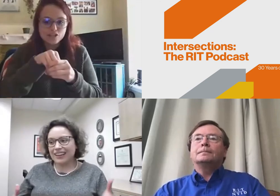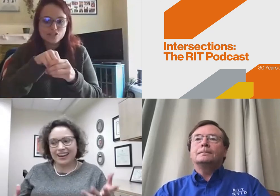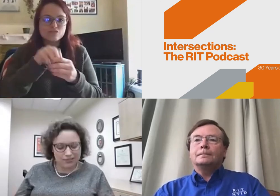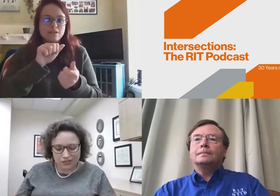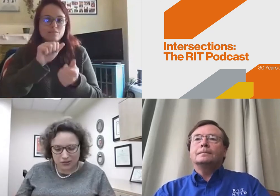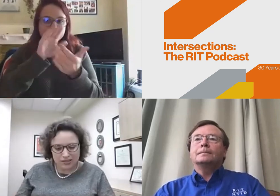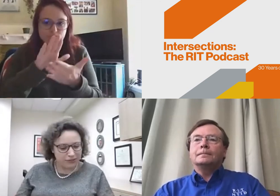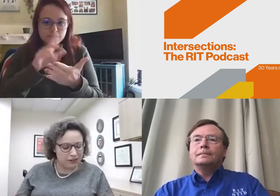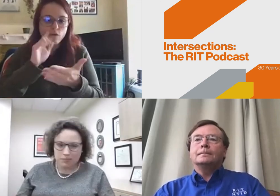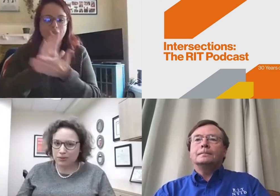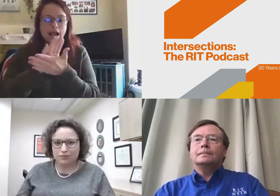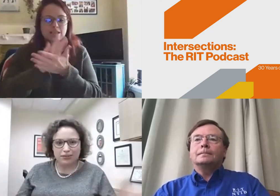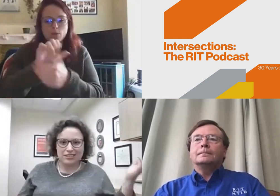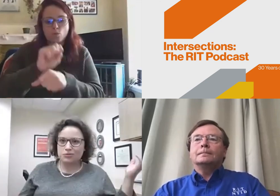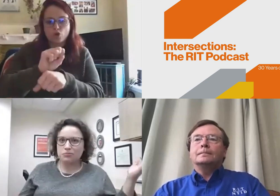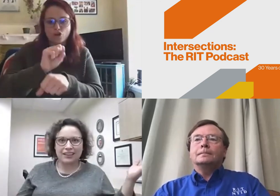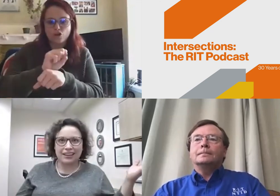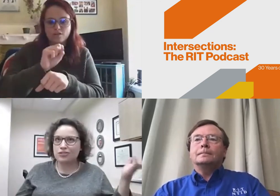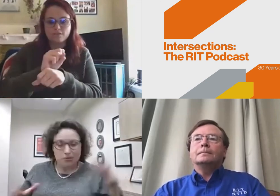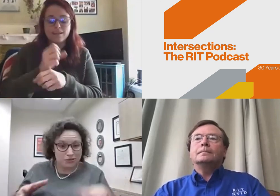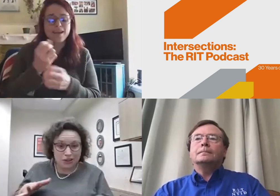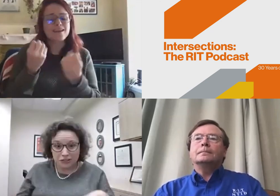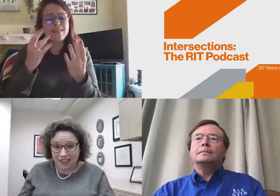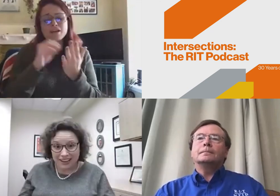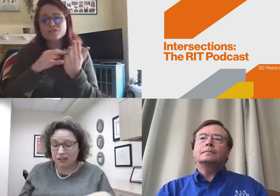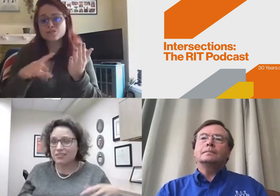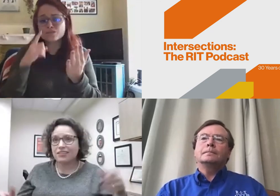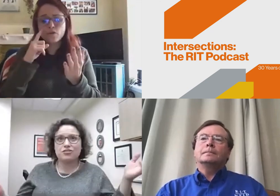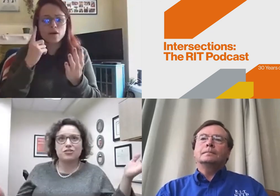A lot of students for a number of reasons related to those underlying health conditions,